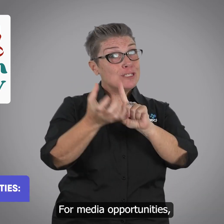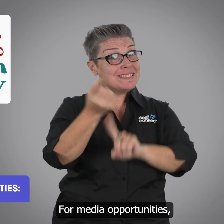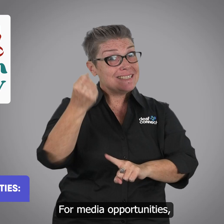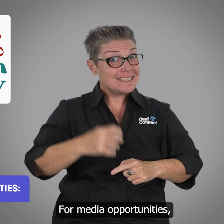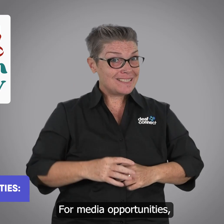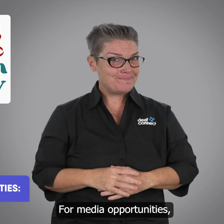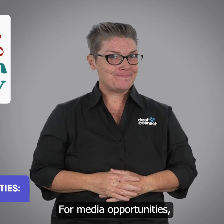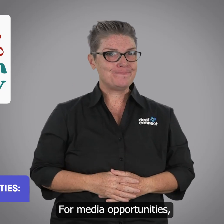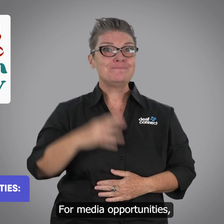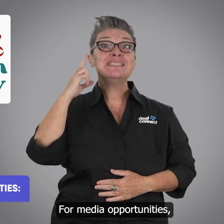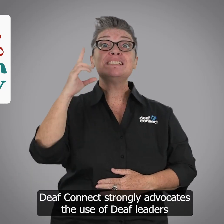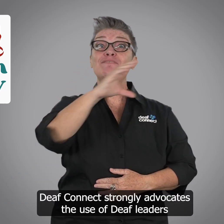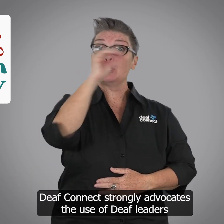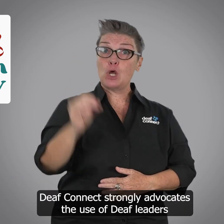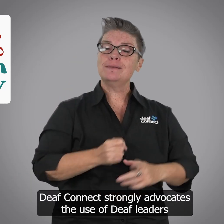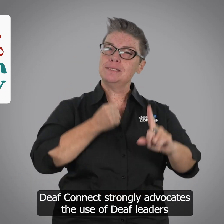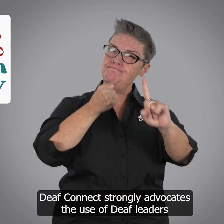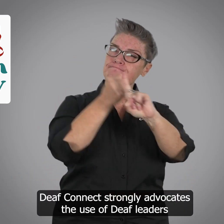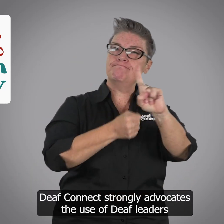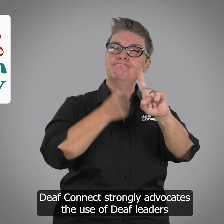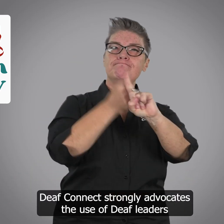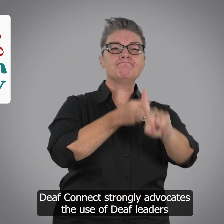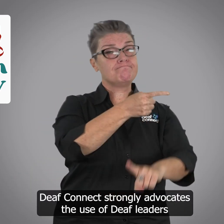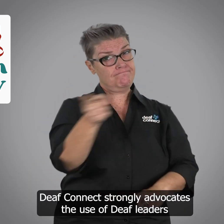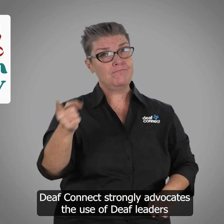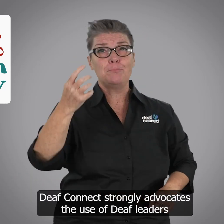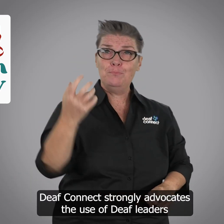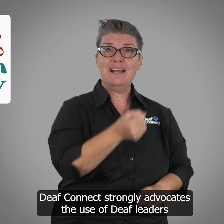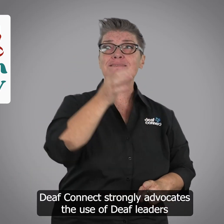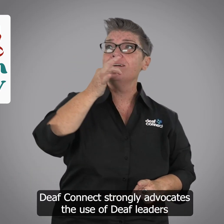For media opportunities, Deaf Connect strongly advocates the use of Deaf leaders